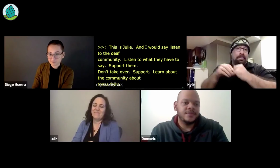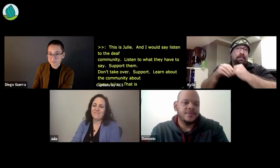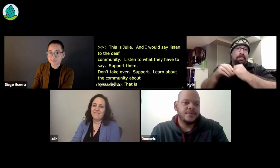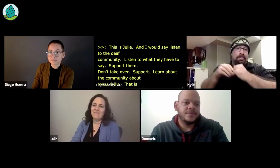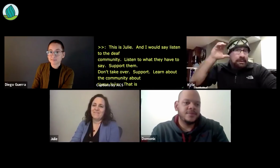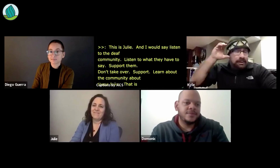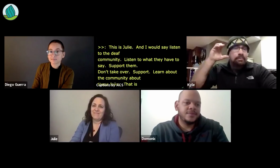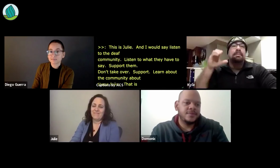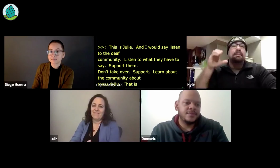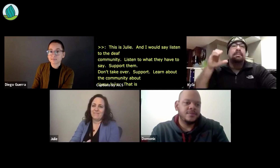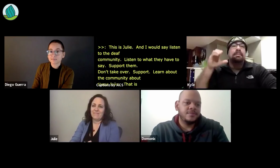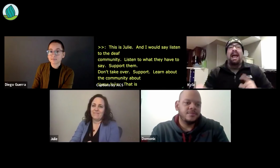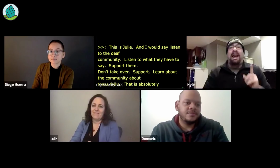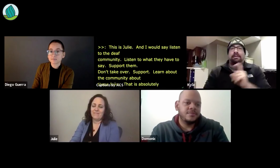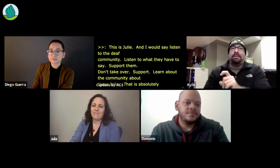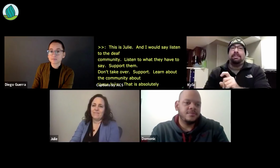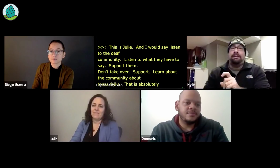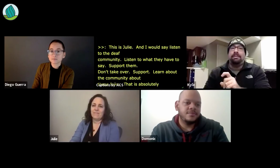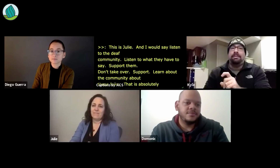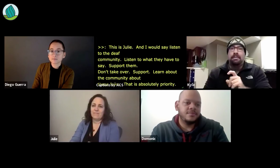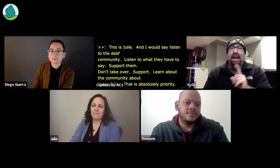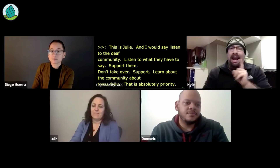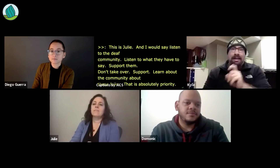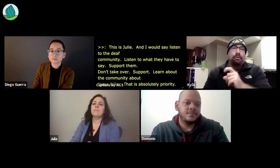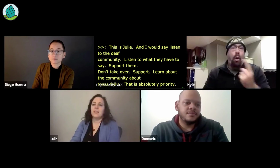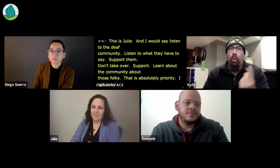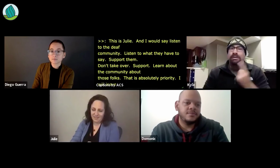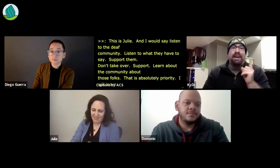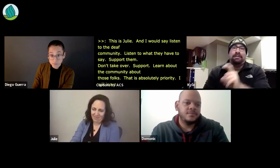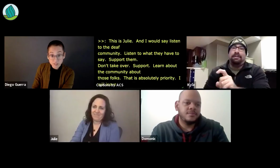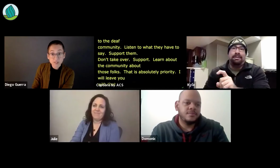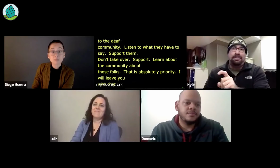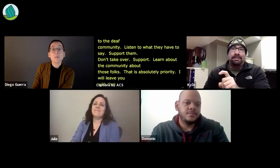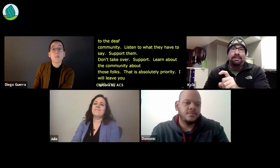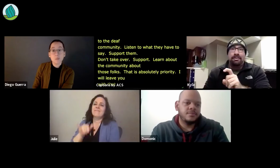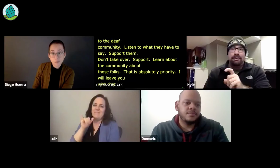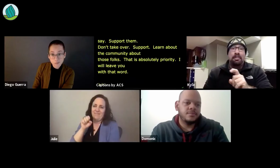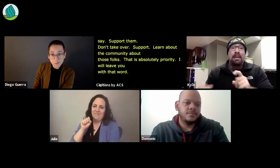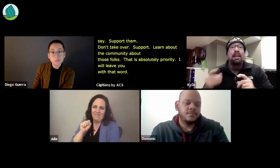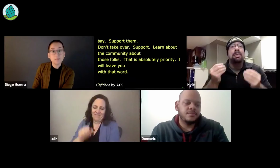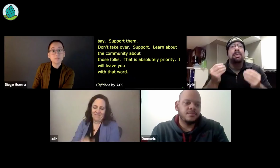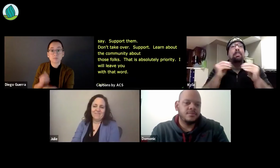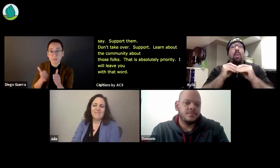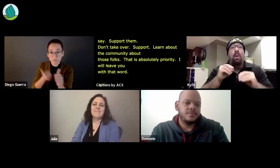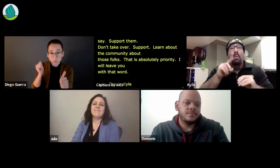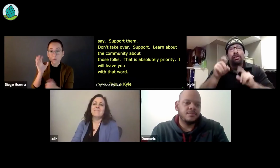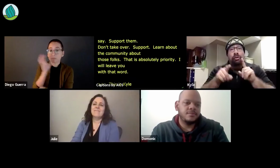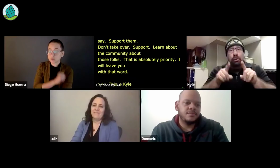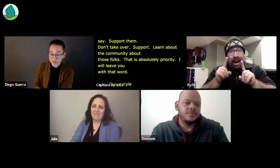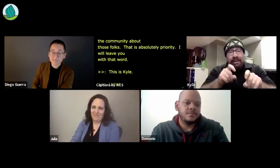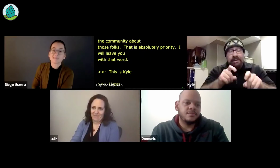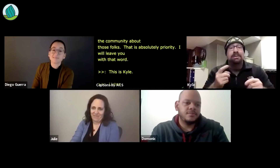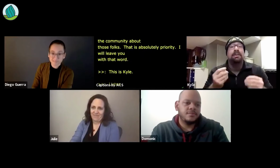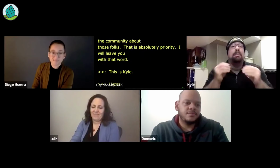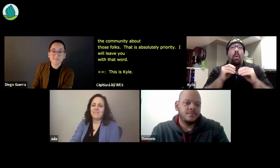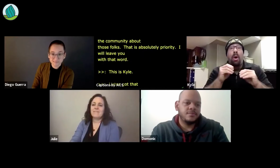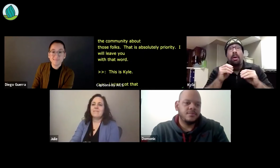Yeah and I'd like to add listen and always ask because the more questions you ask, the more interactive the conversation is